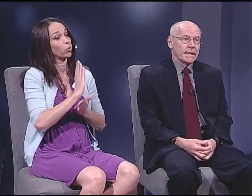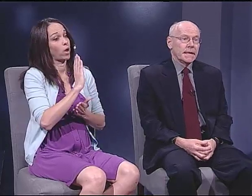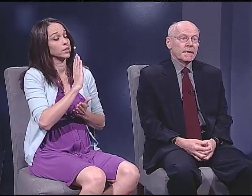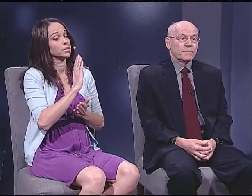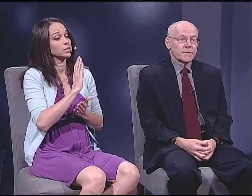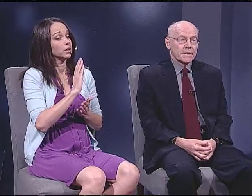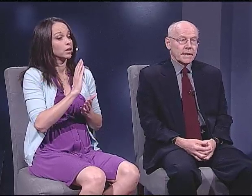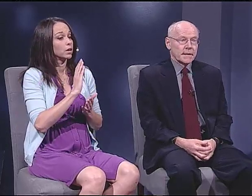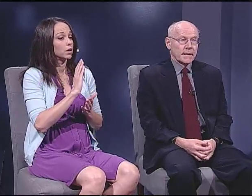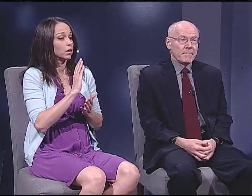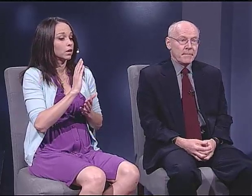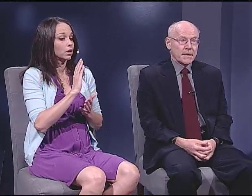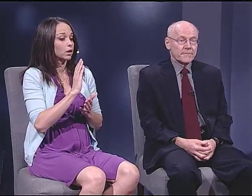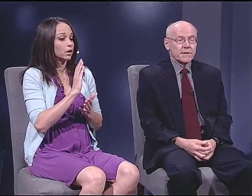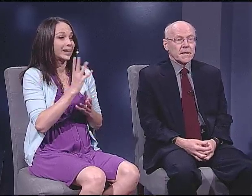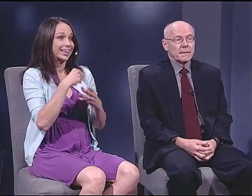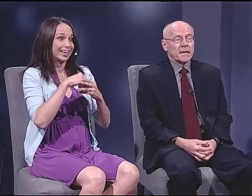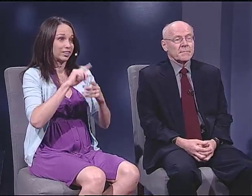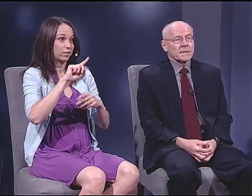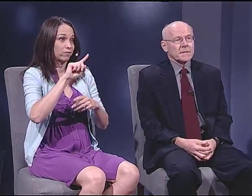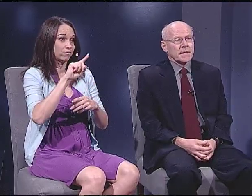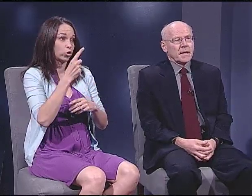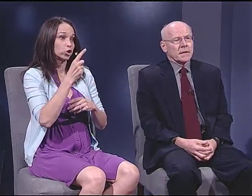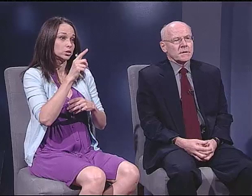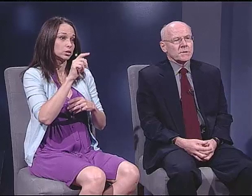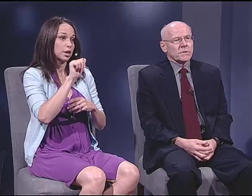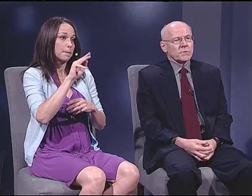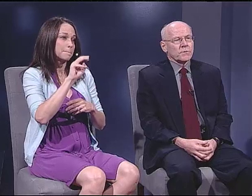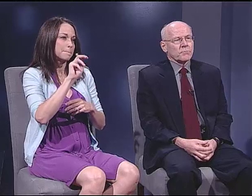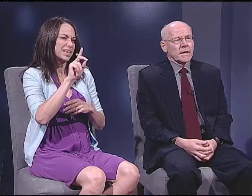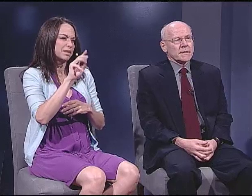in the first Ten Amendments concern the rights